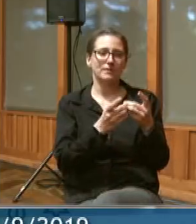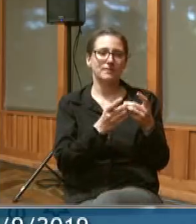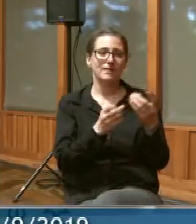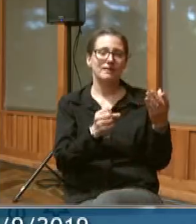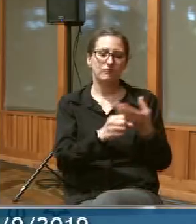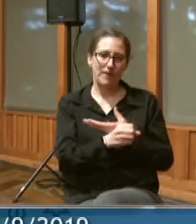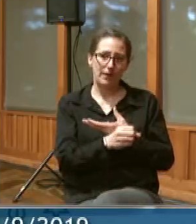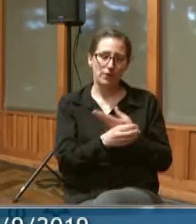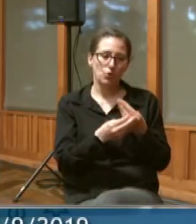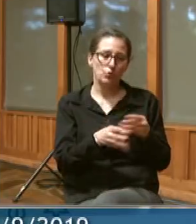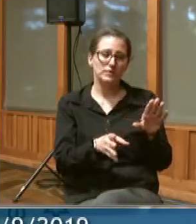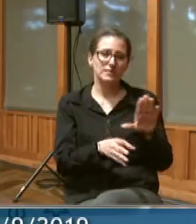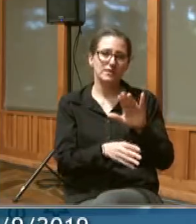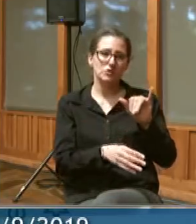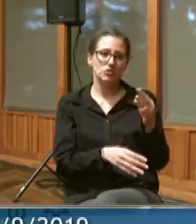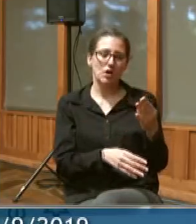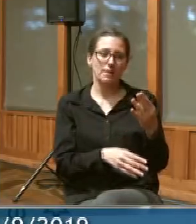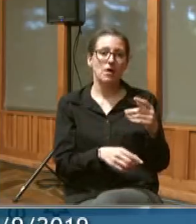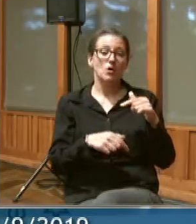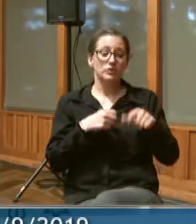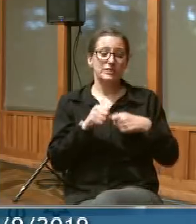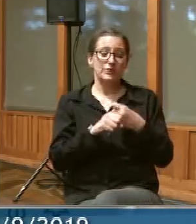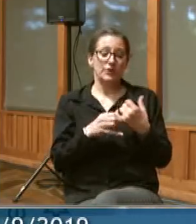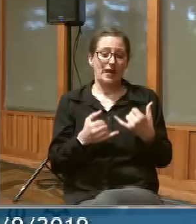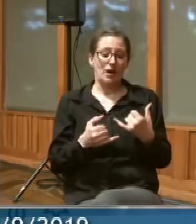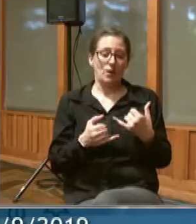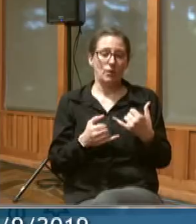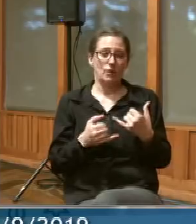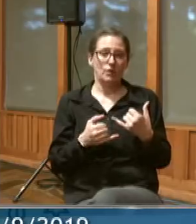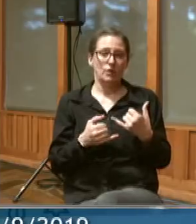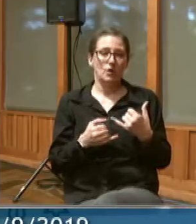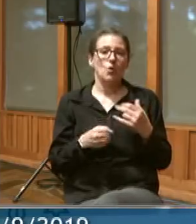SURE IS NOBODY LOSES THEIR JOBS IN PARKS AND WE TAKE THIS YEAR